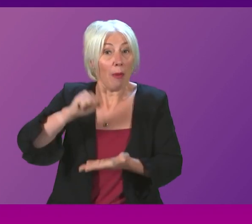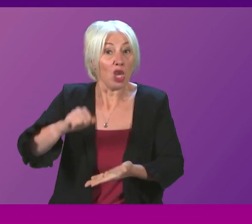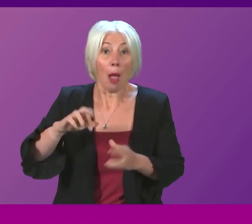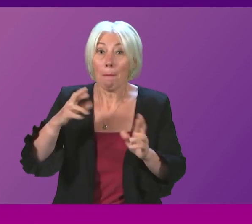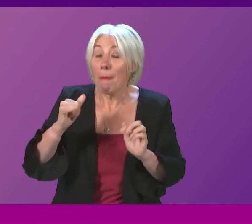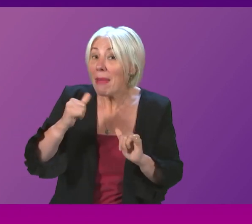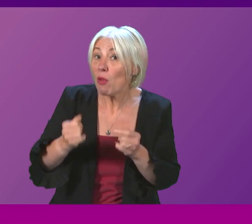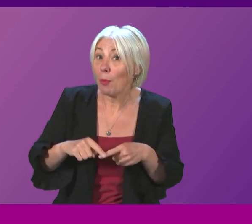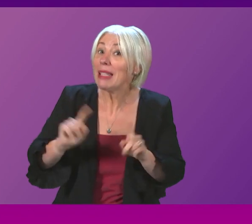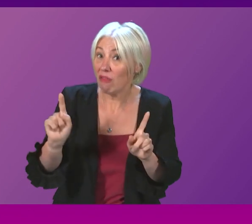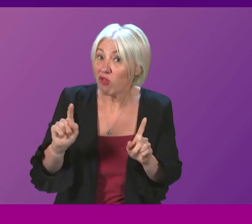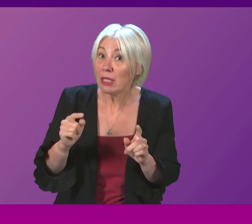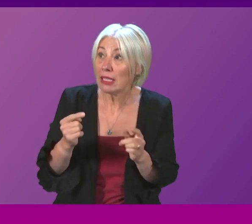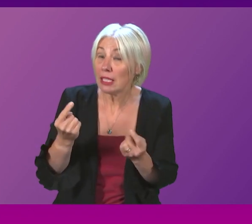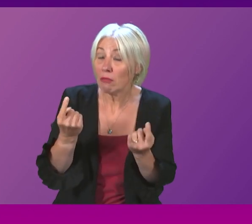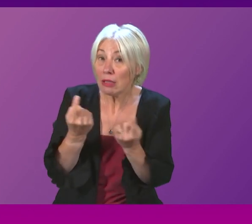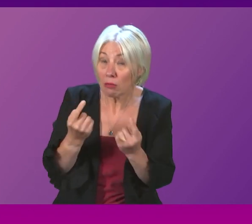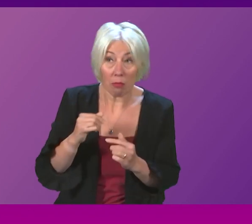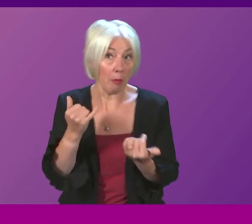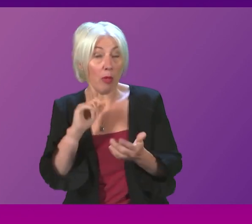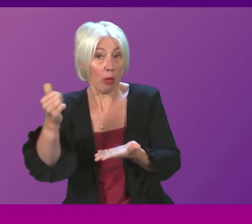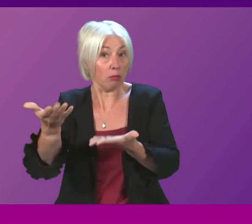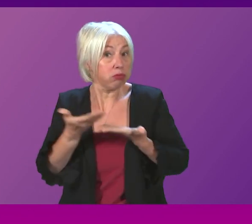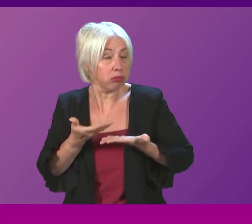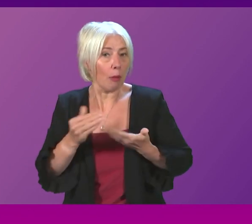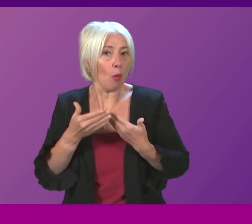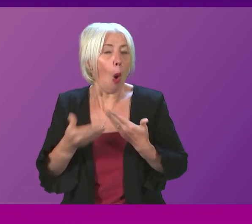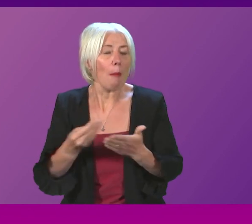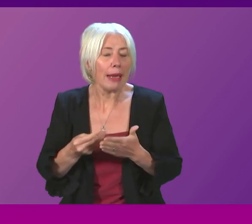but, as I said earlier, I fear that the continued or reintroduced austerity that we are hearing